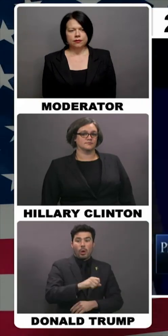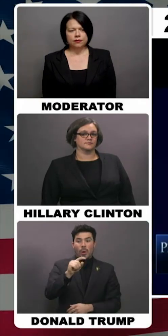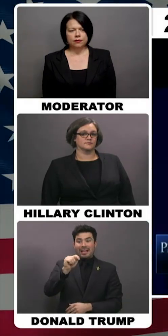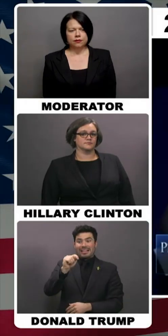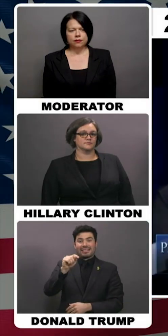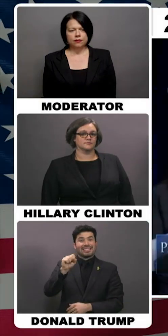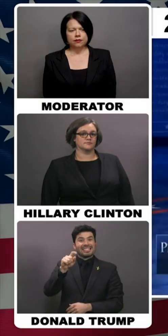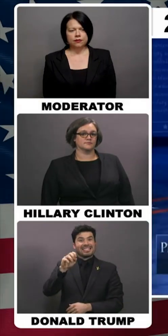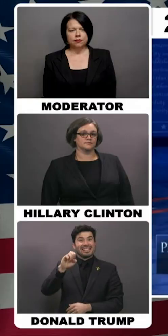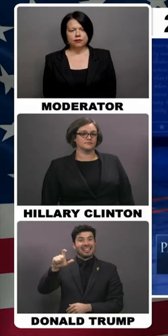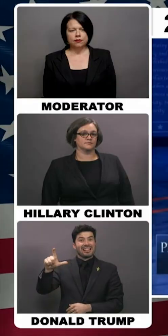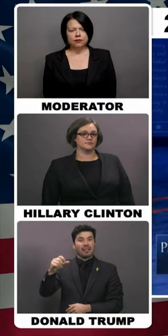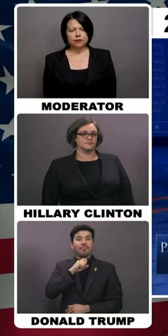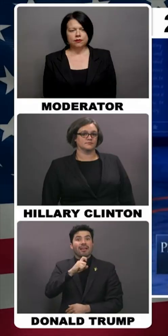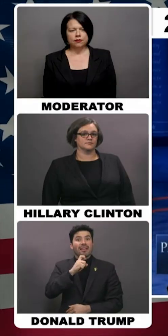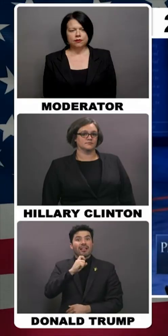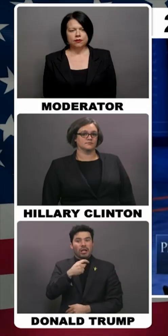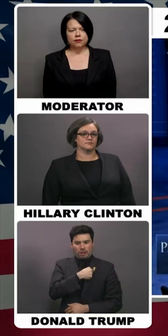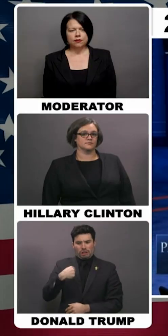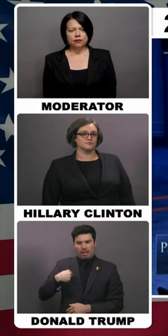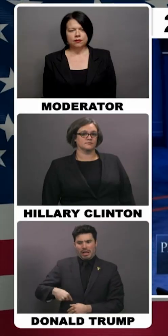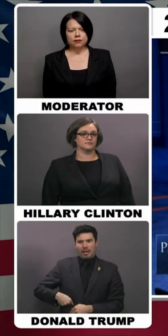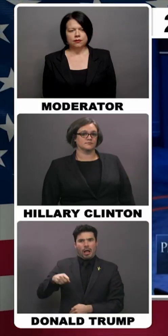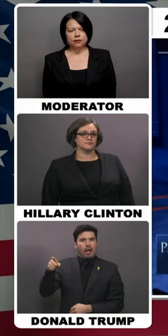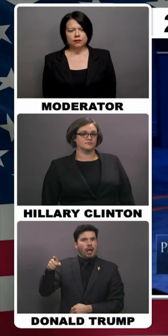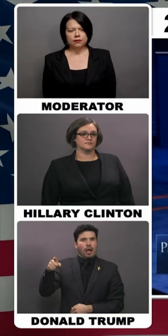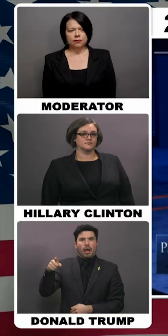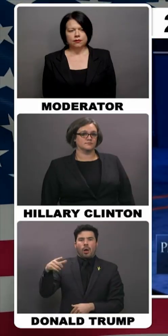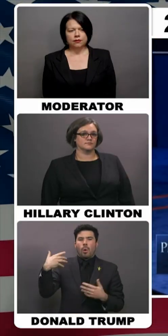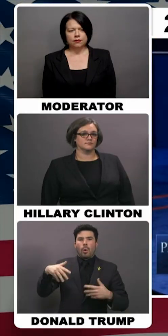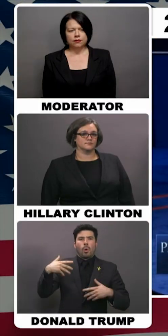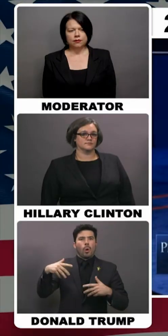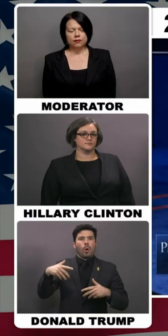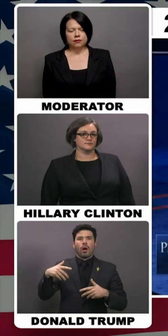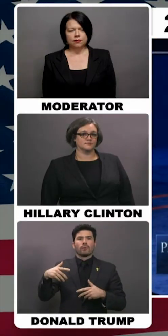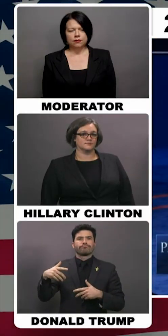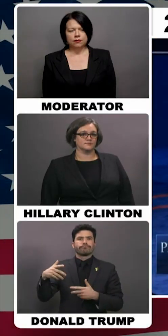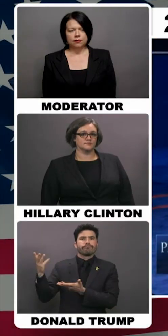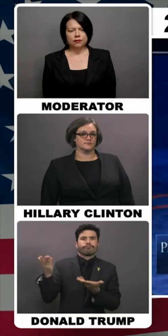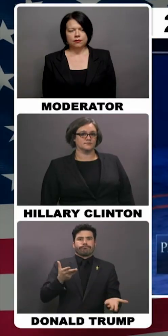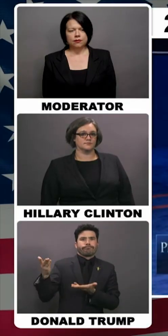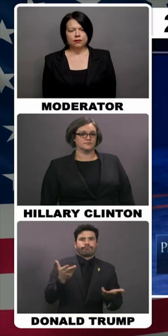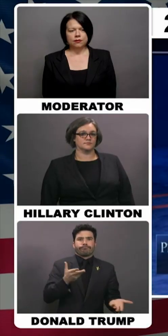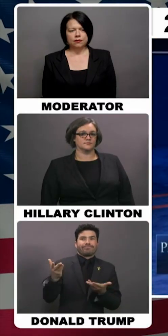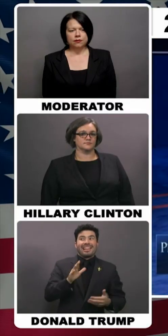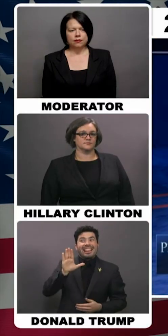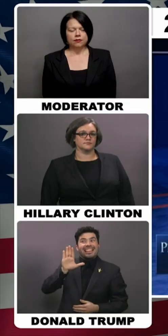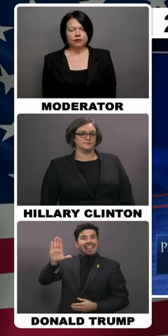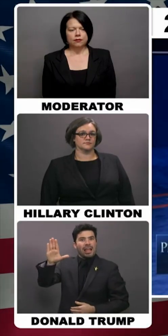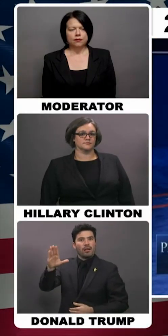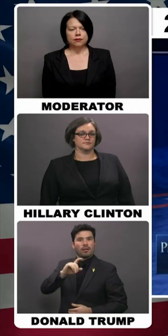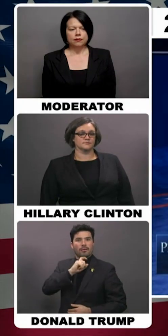and China dumping vast amounts of steel all over the United States, which essentially is killing our steel workers